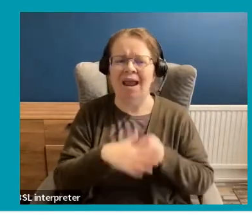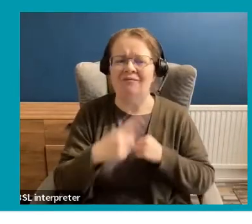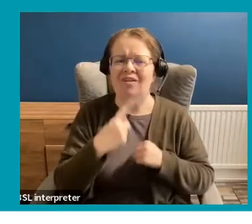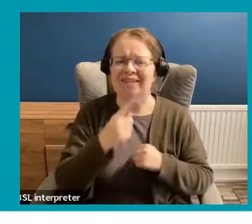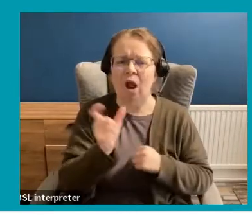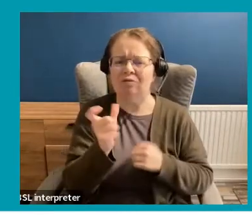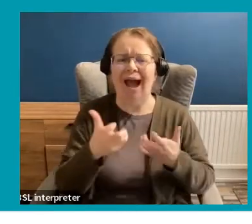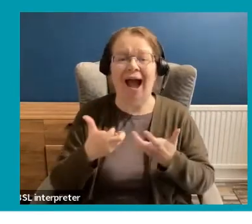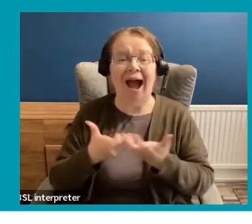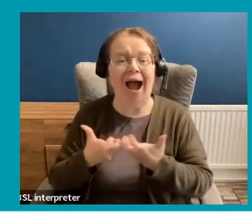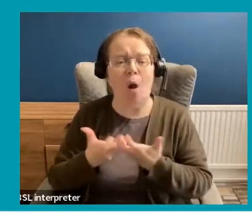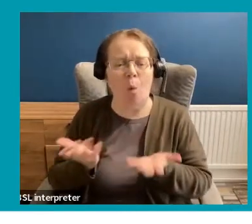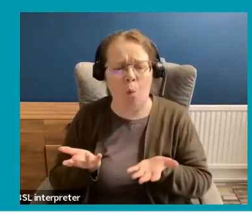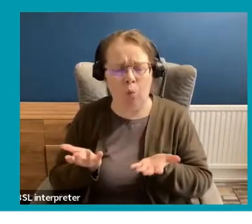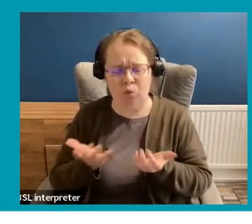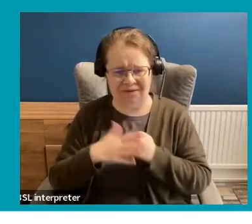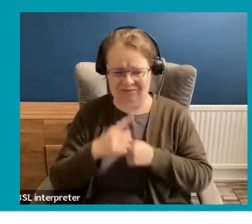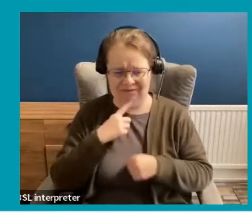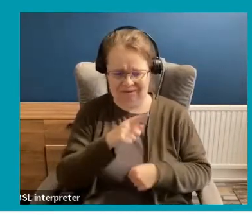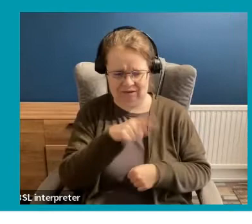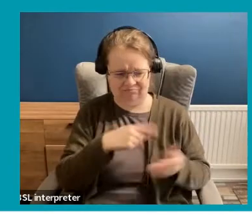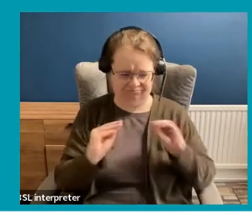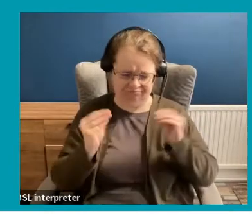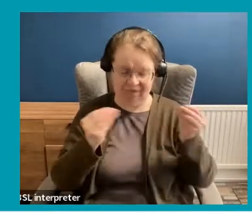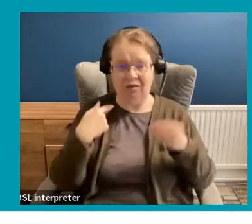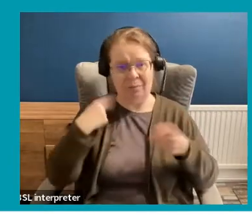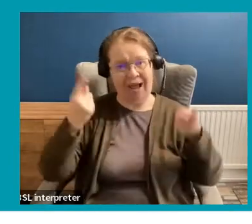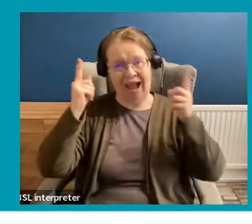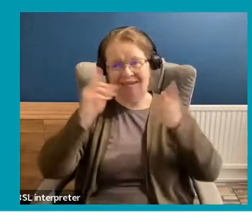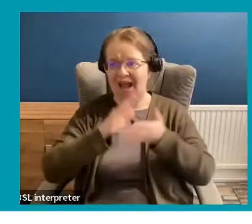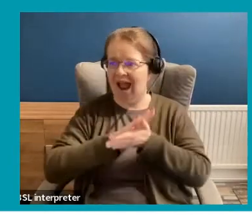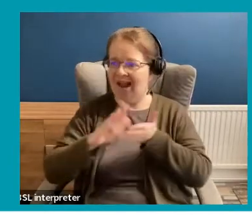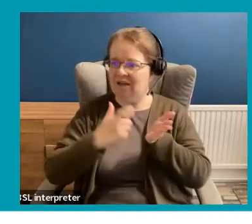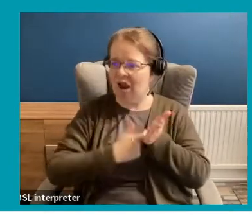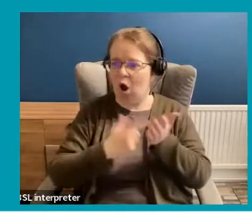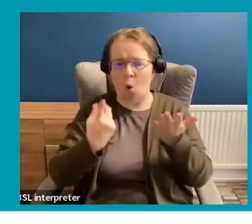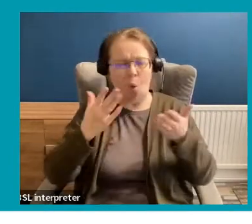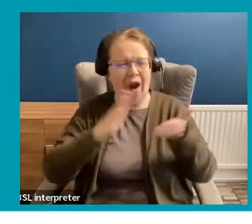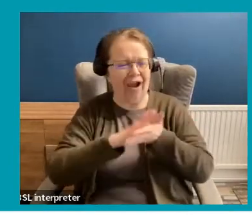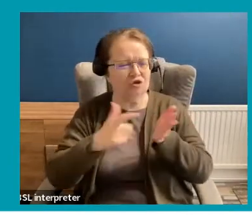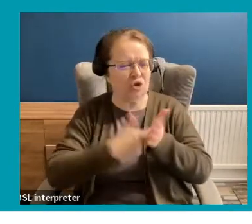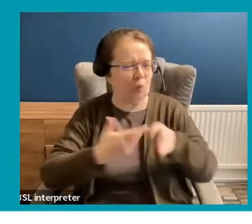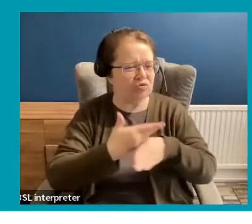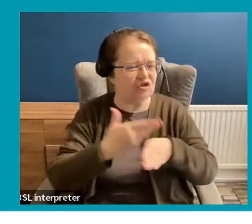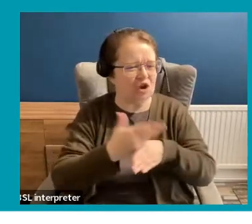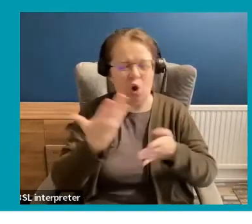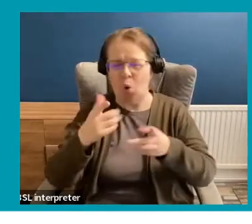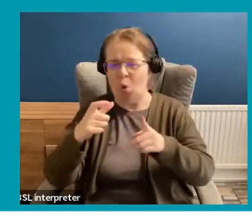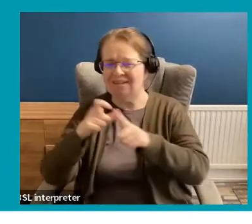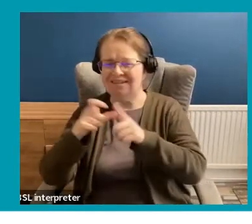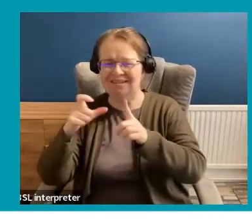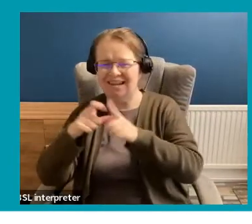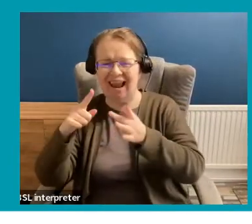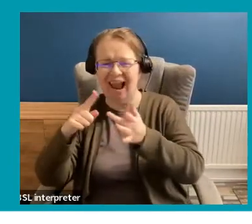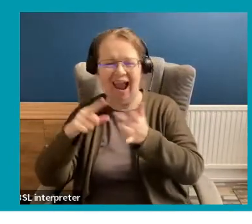As a head of HR or HR practitioner or DNI manager in an organization